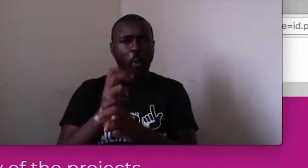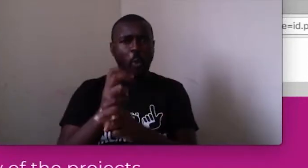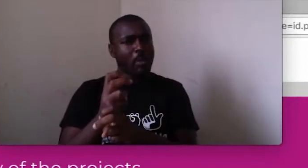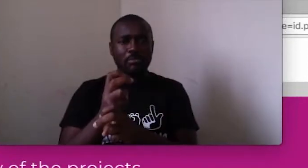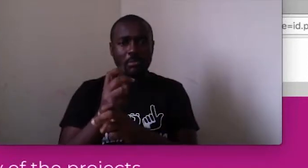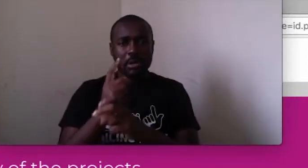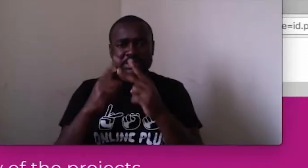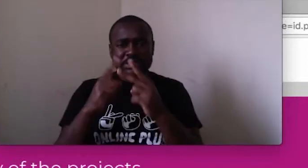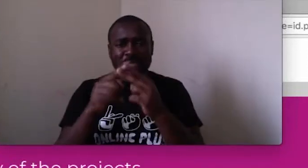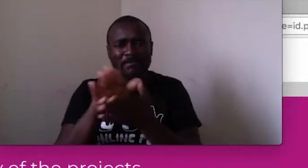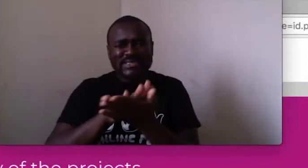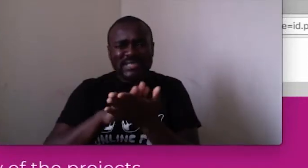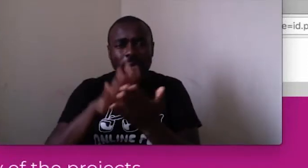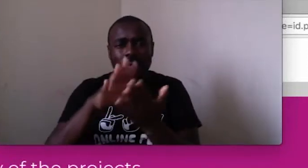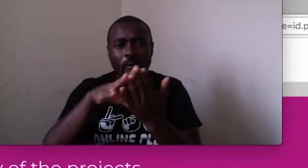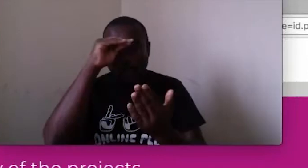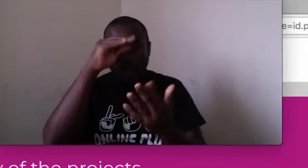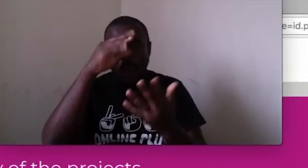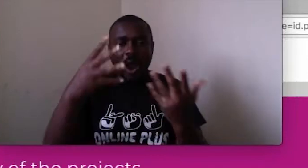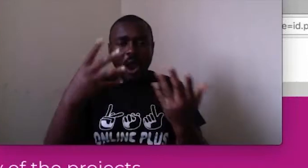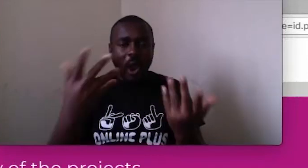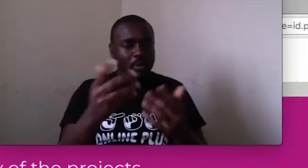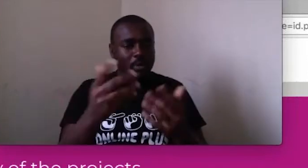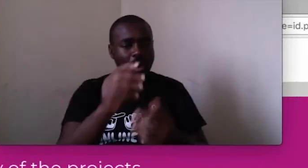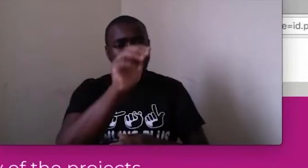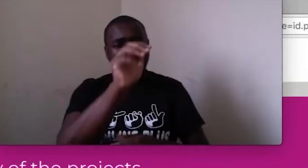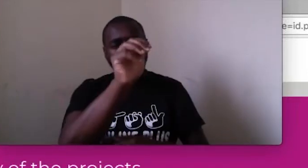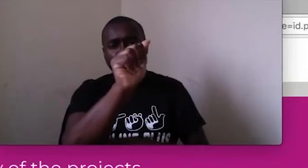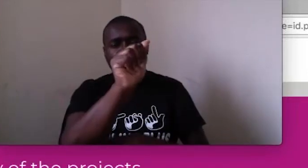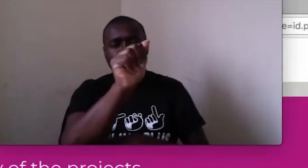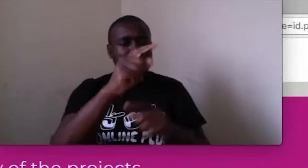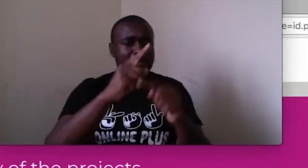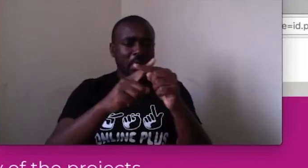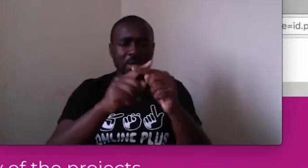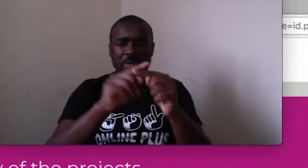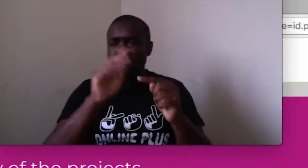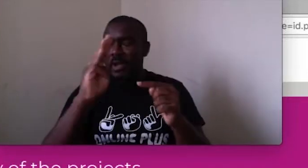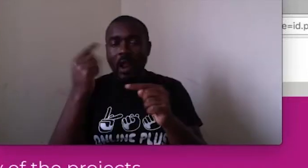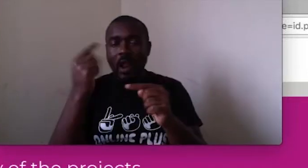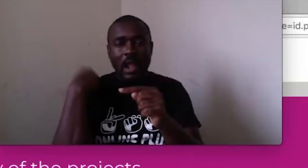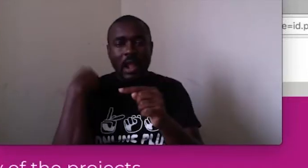and this language C++ is usually the basic, you know